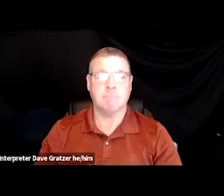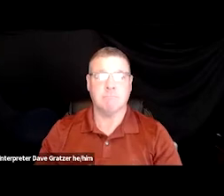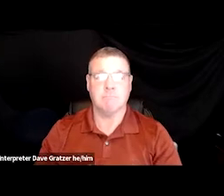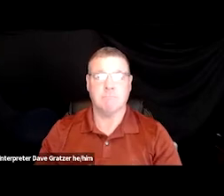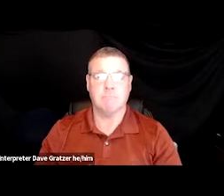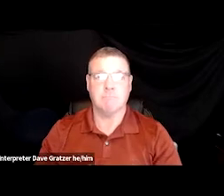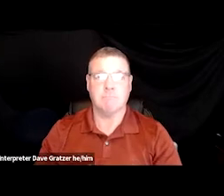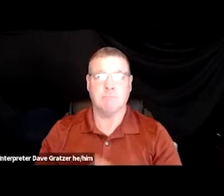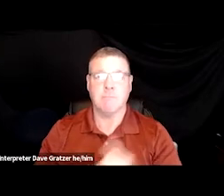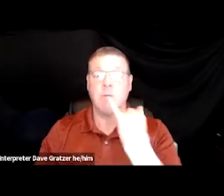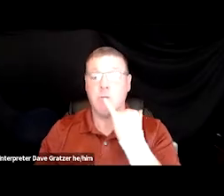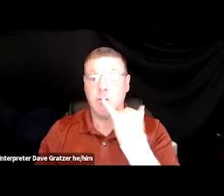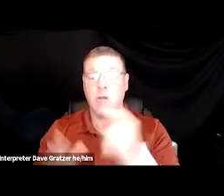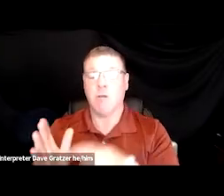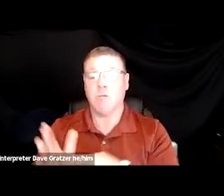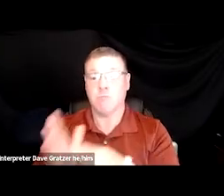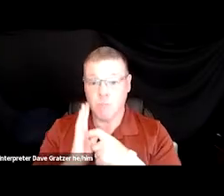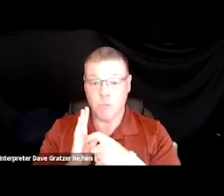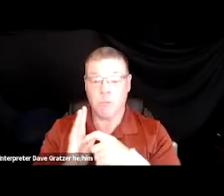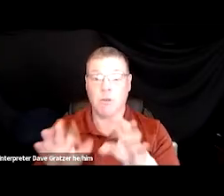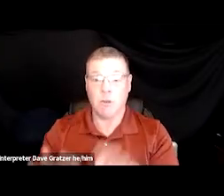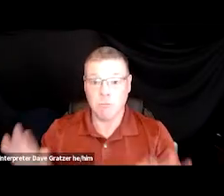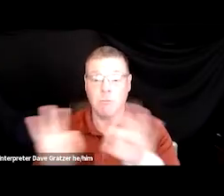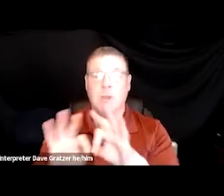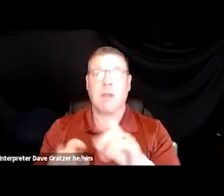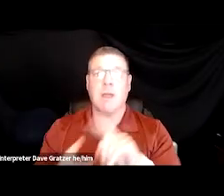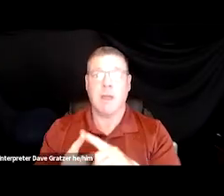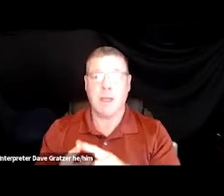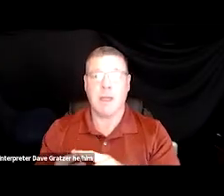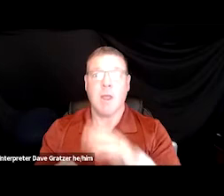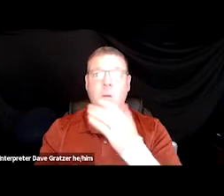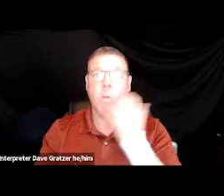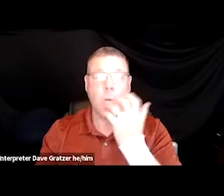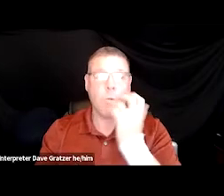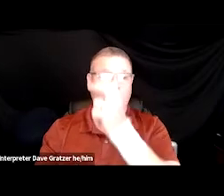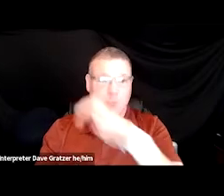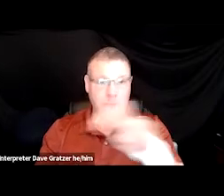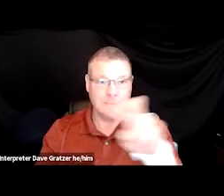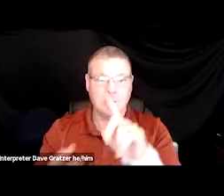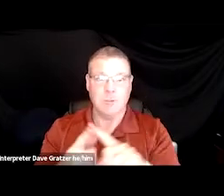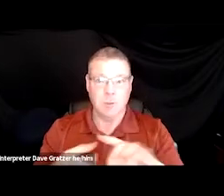Callers requiring emergent or urgent care are warm transferred to the crisis hotline of the authority in their county